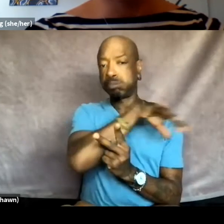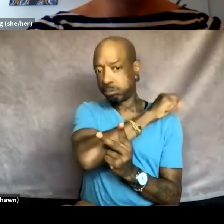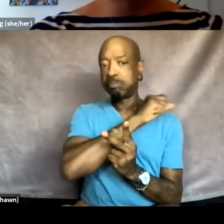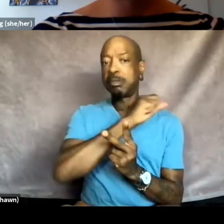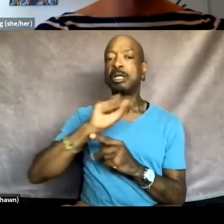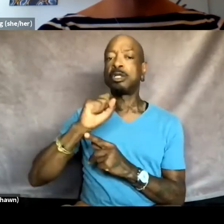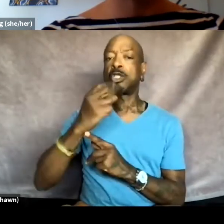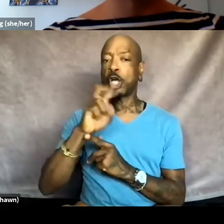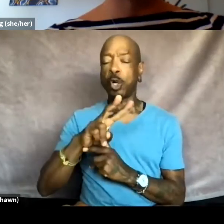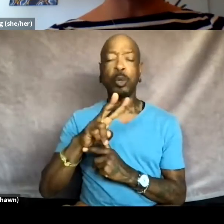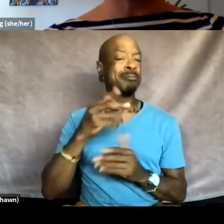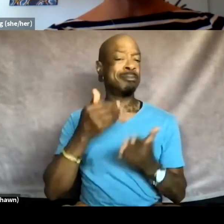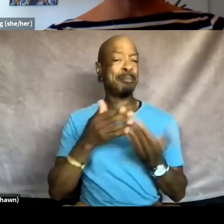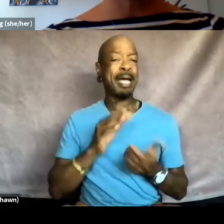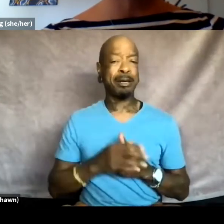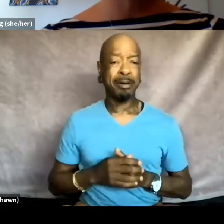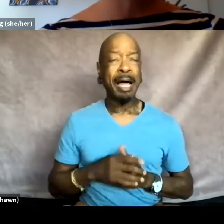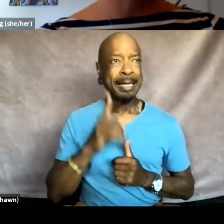was like what 10 she was on she wrapped up pretend, I think.